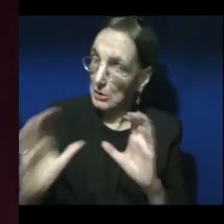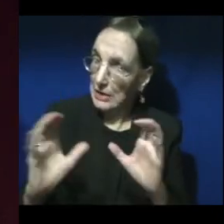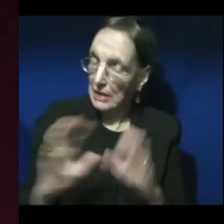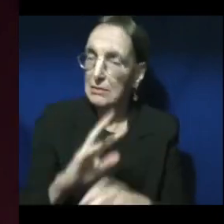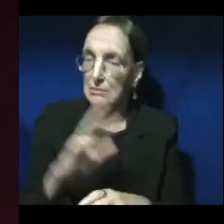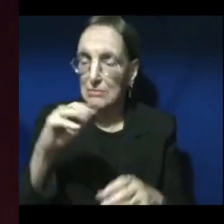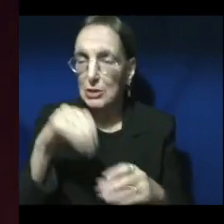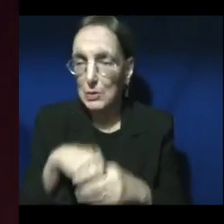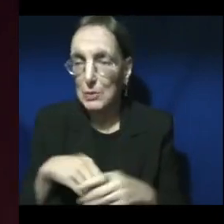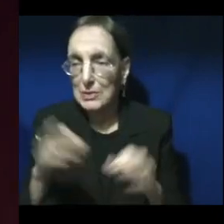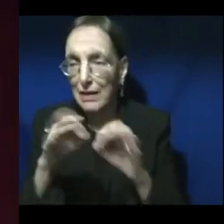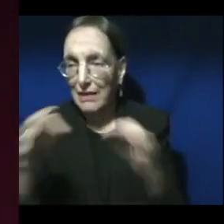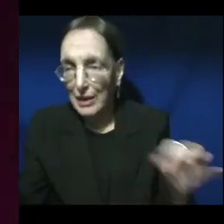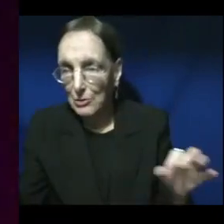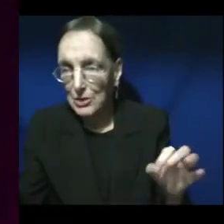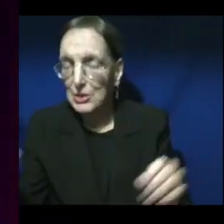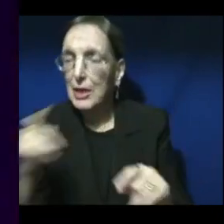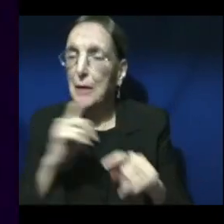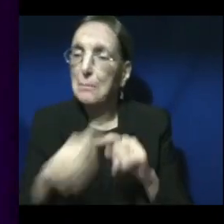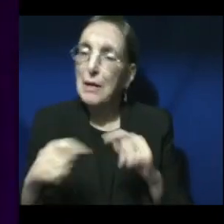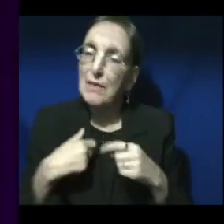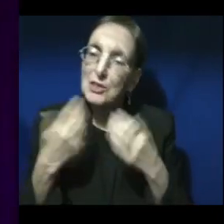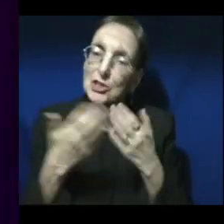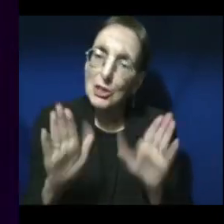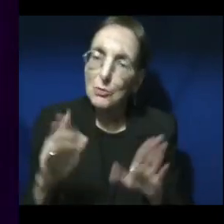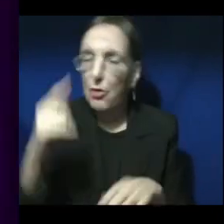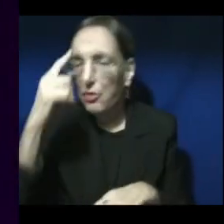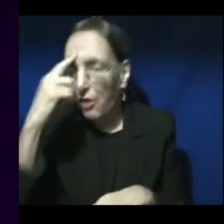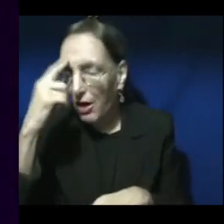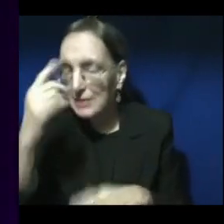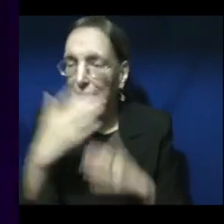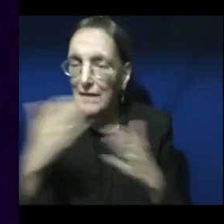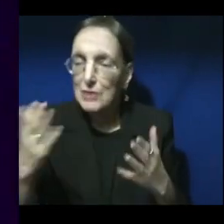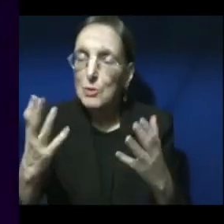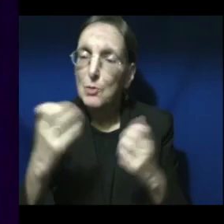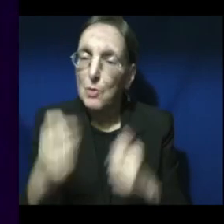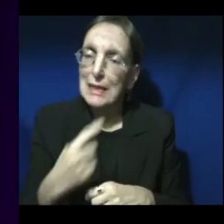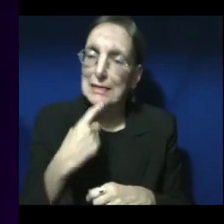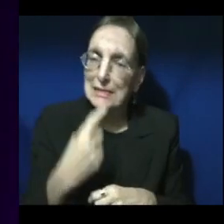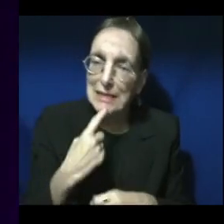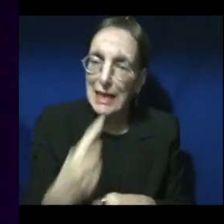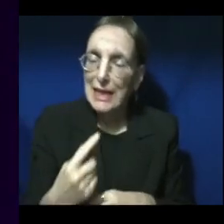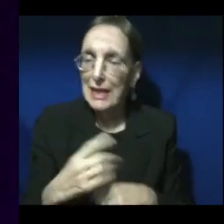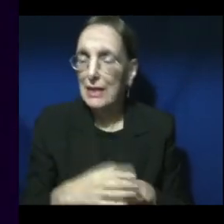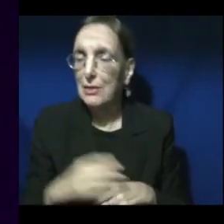thoughts we want to say and get out there, we think a lot less about the specific words we use